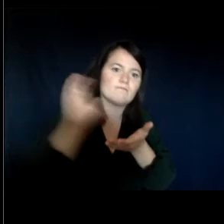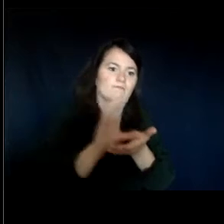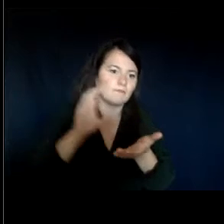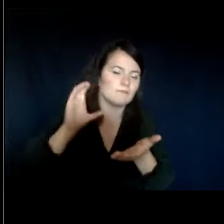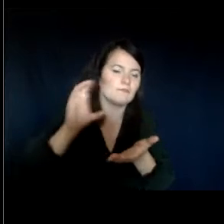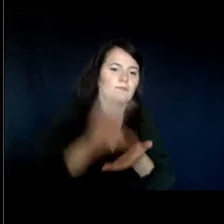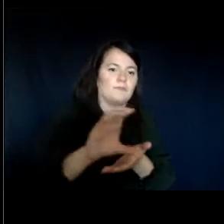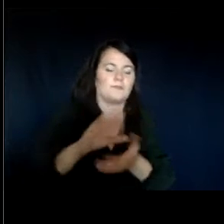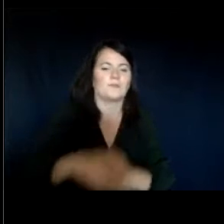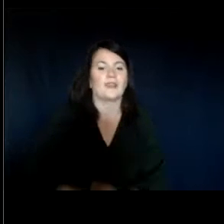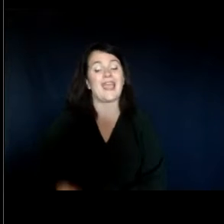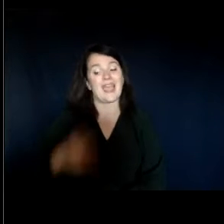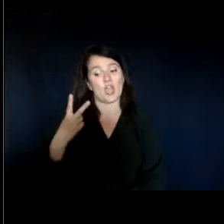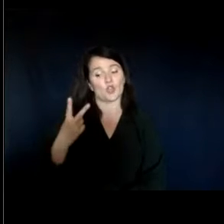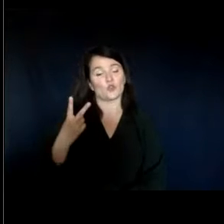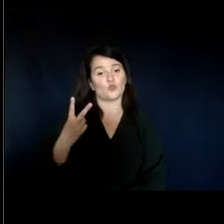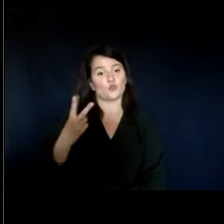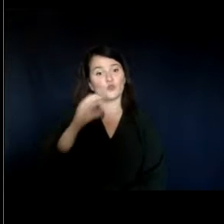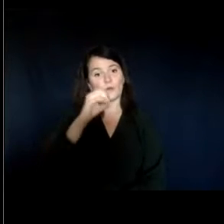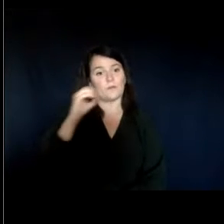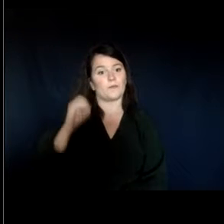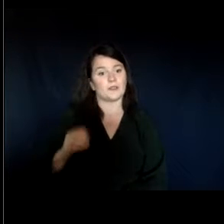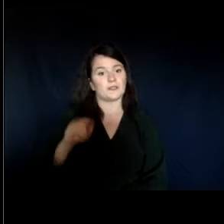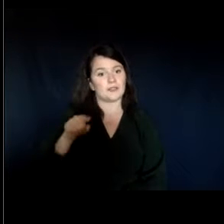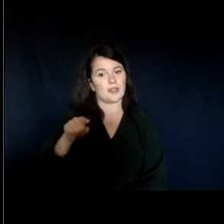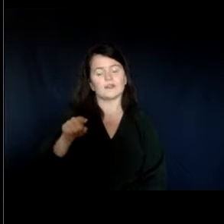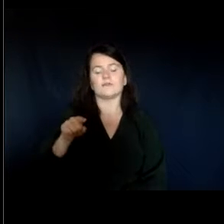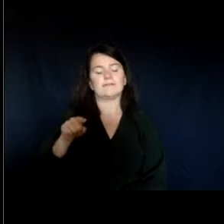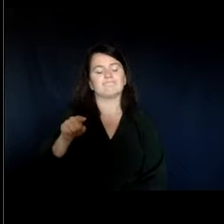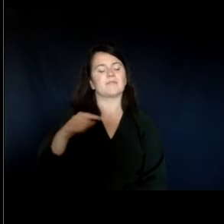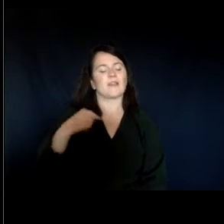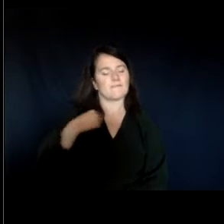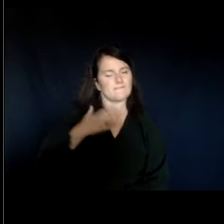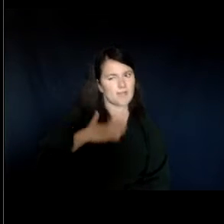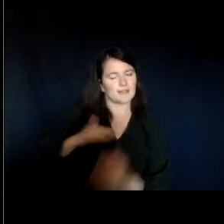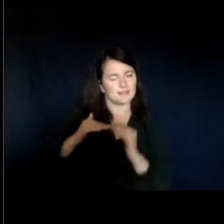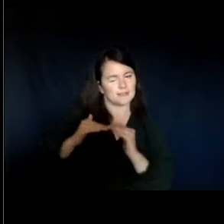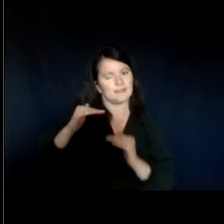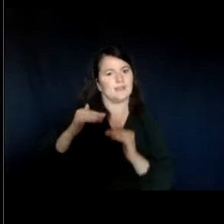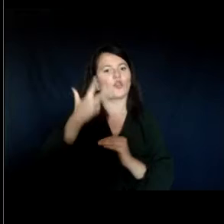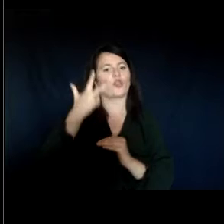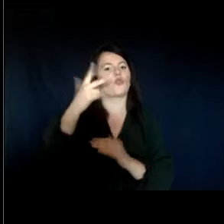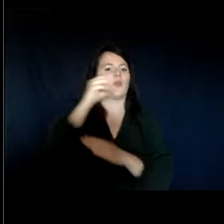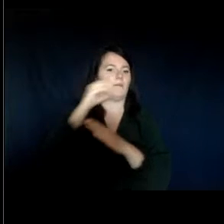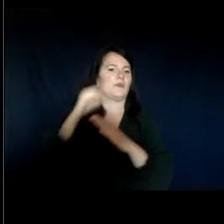we'll ask to be increased to 3%. And these are also the requests